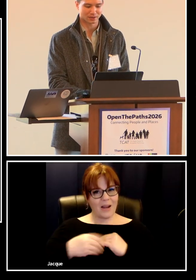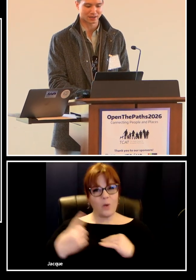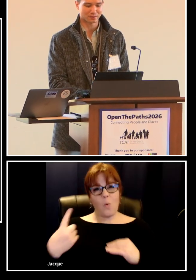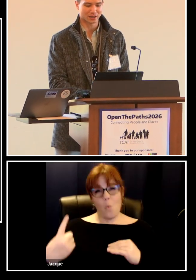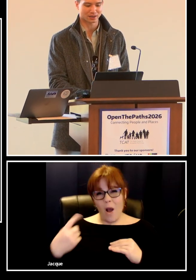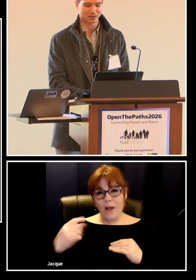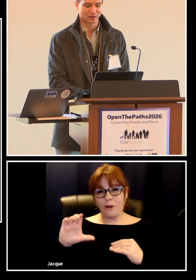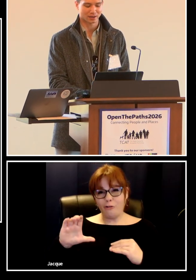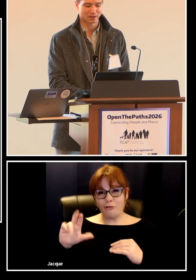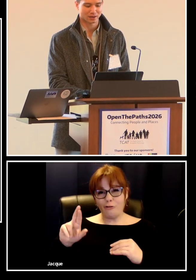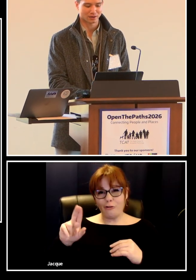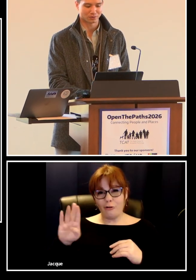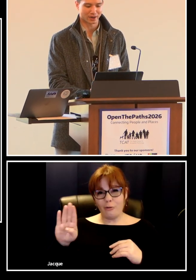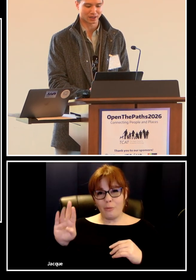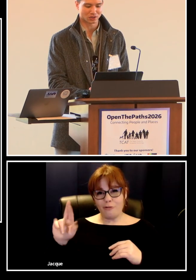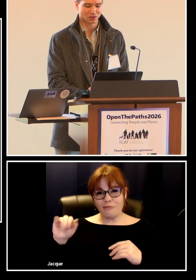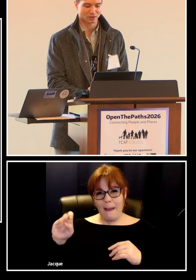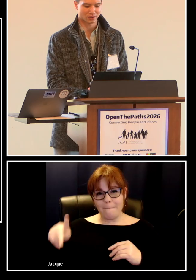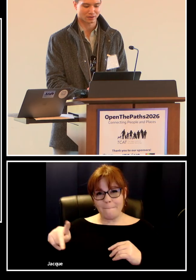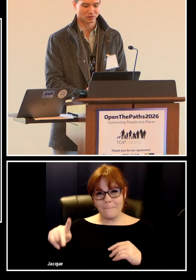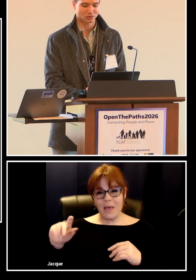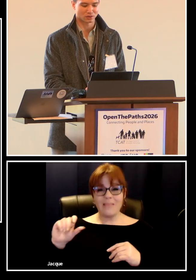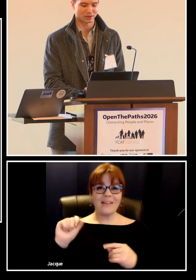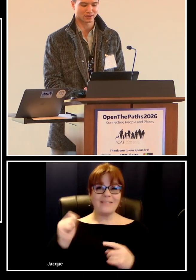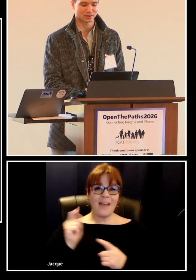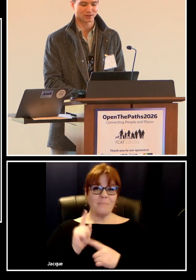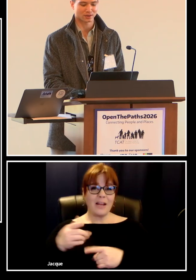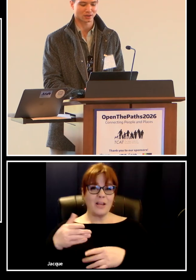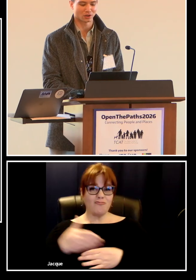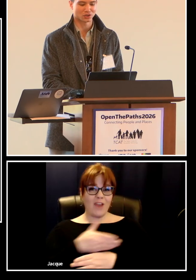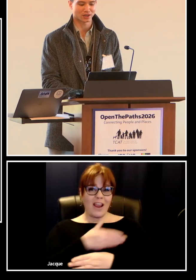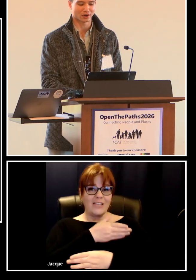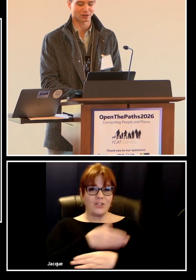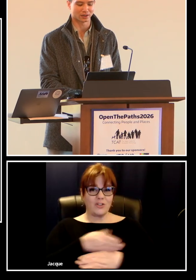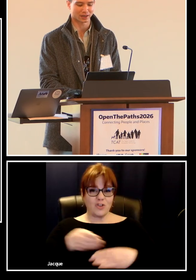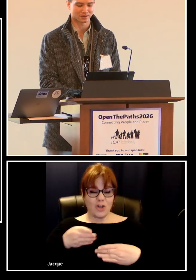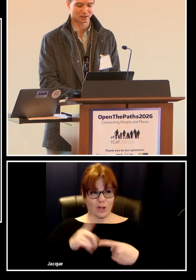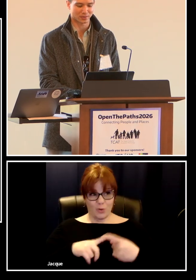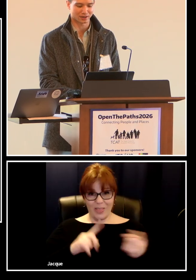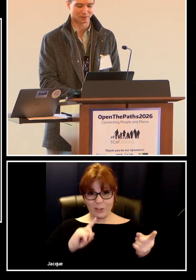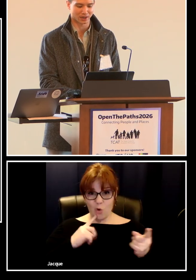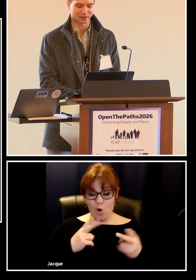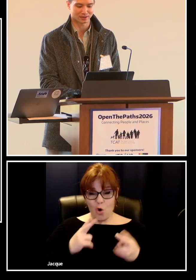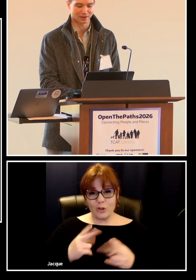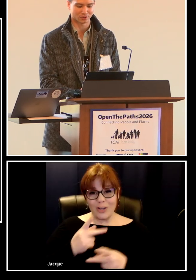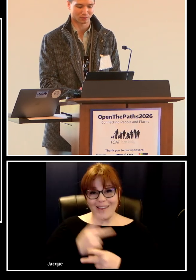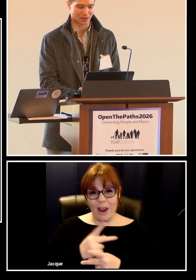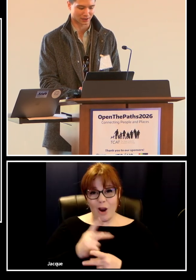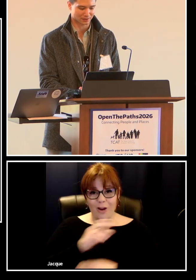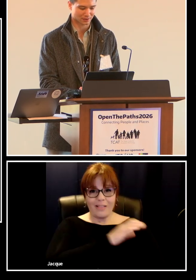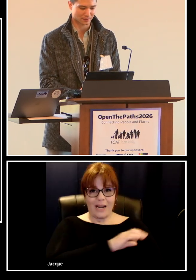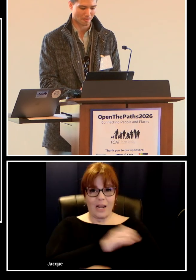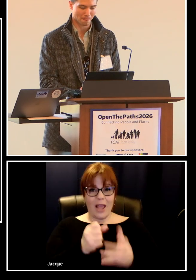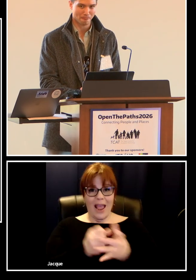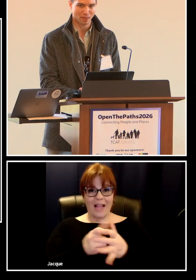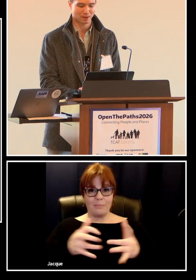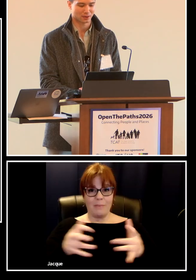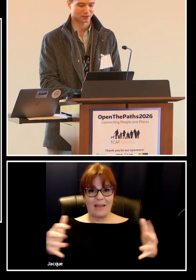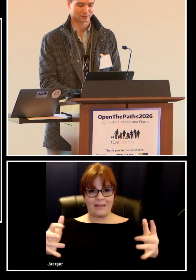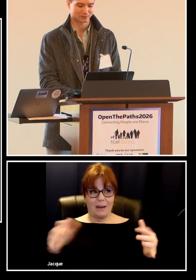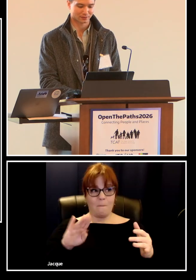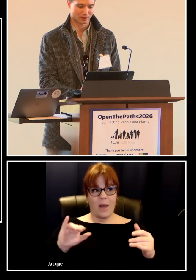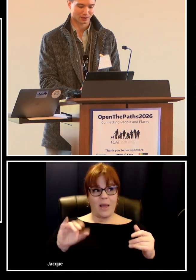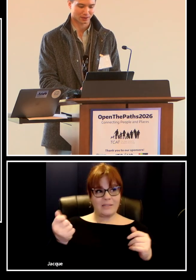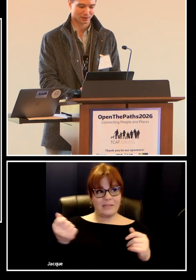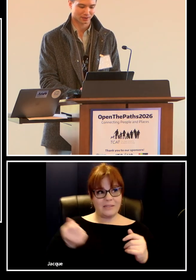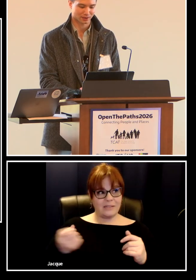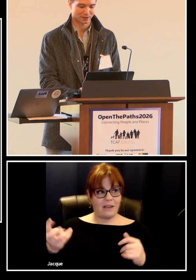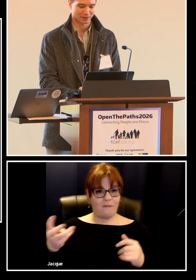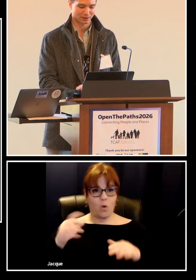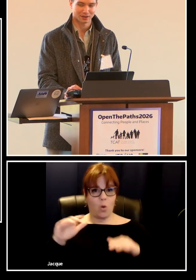the 10-minute range to this urgent care clinic has expanded by several blocks.